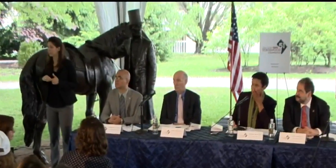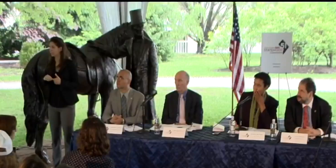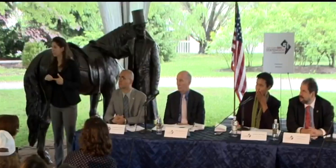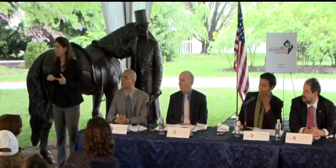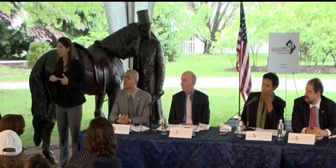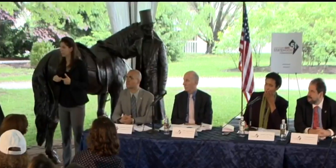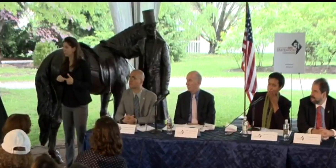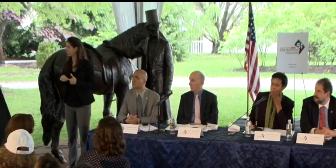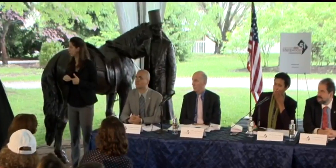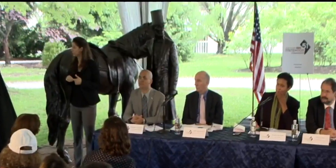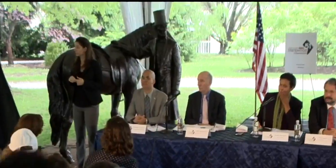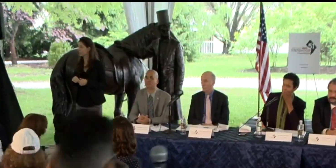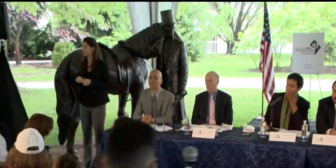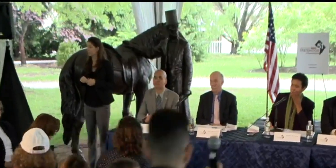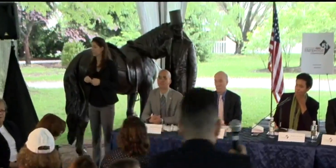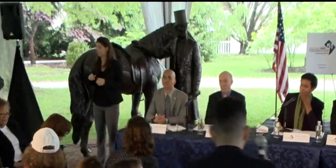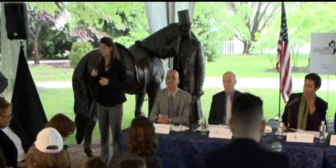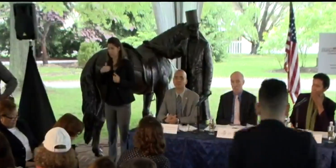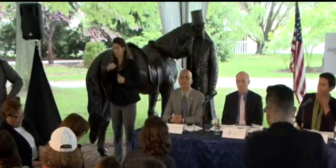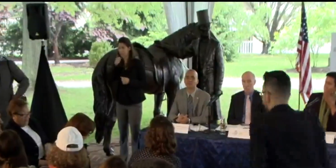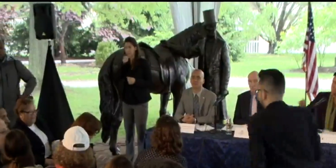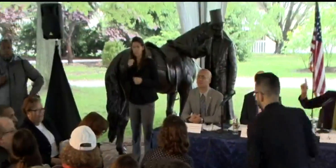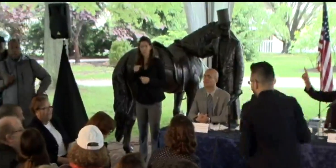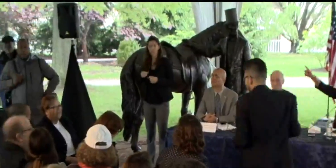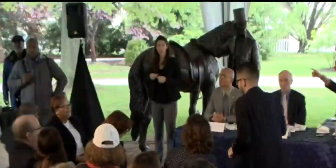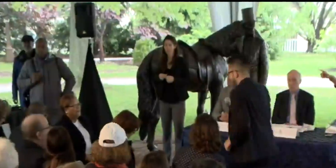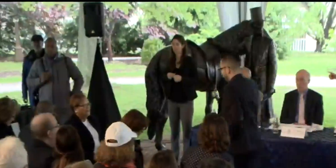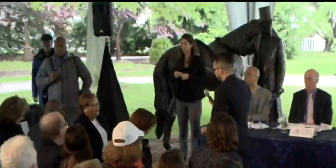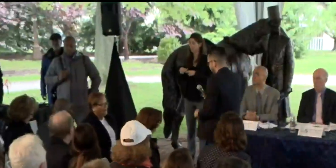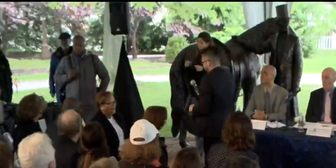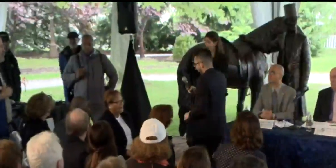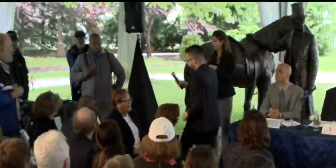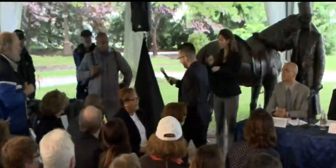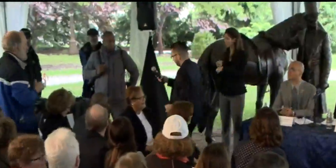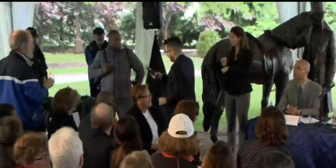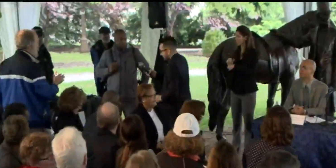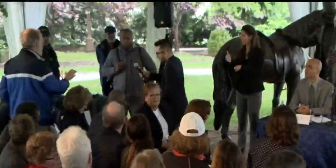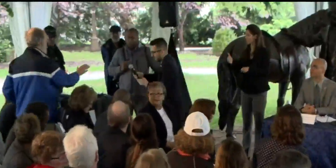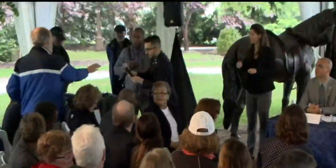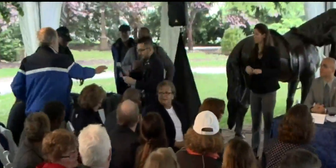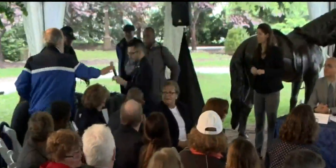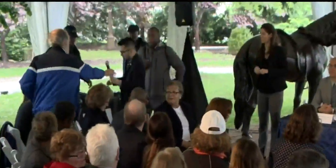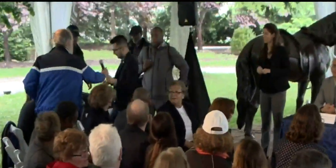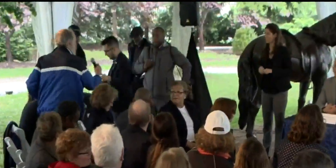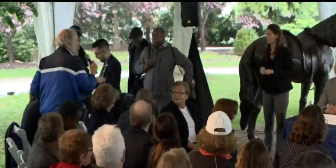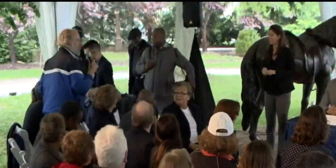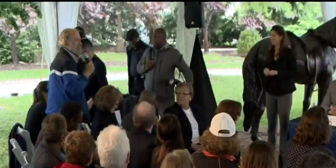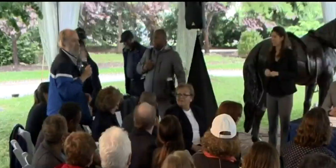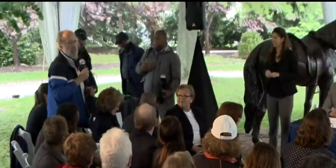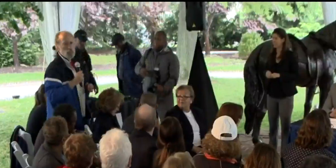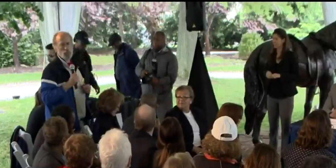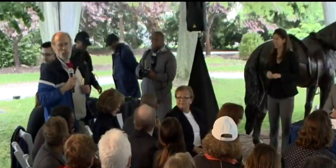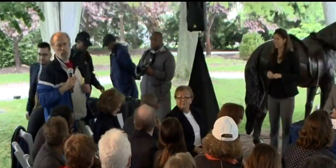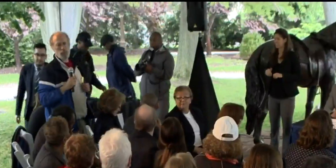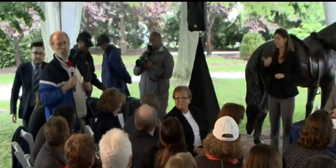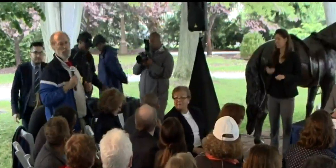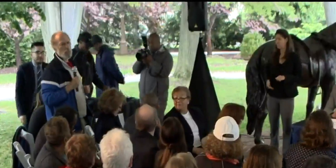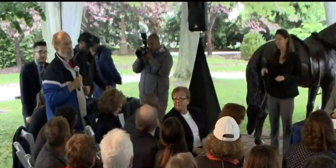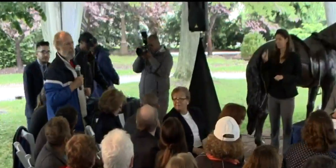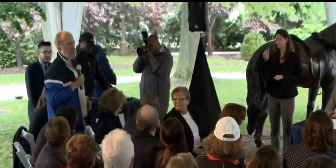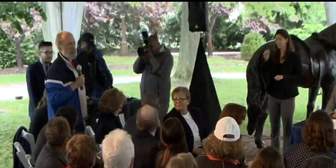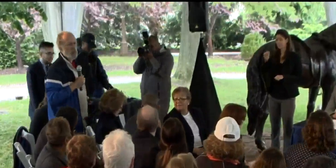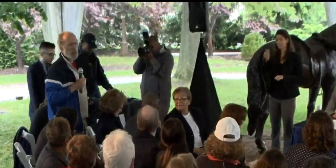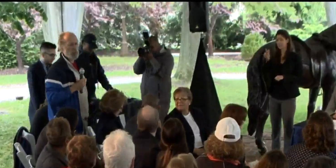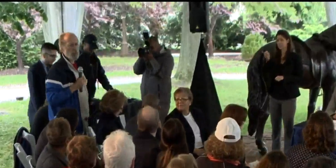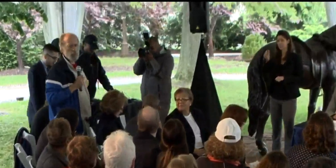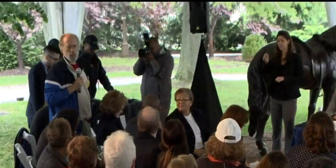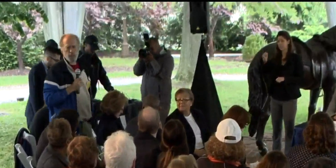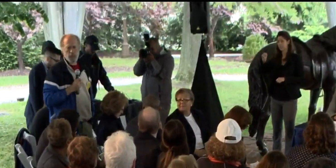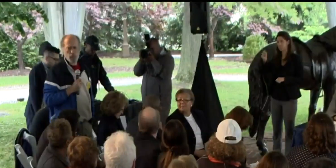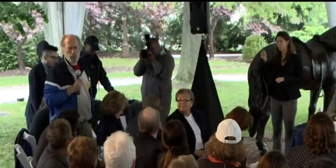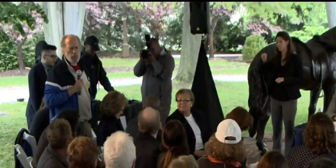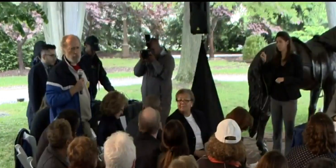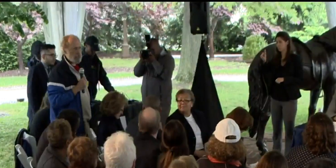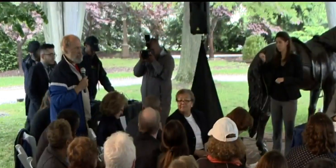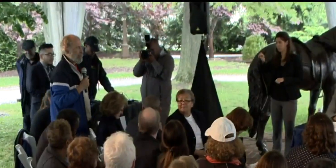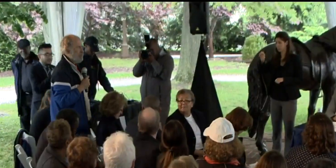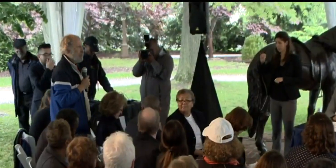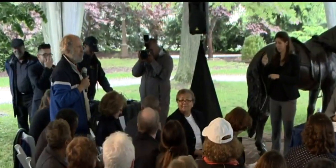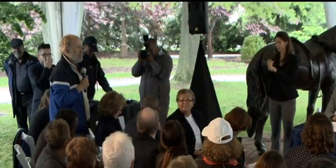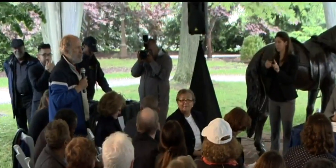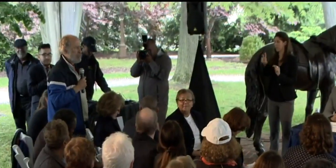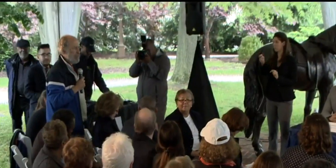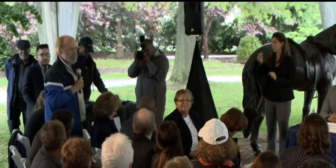THANK YOU.